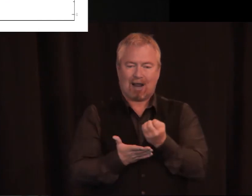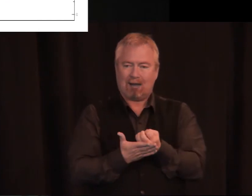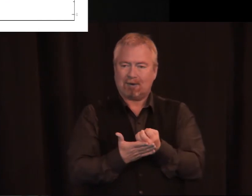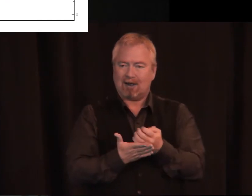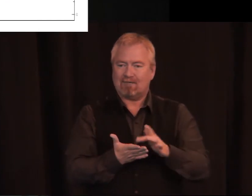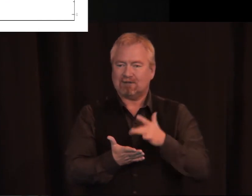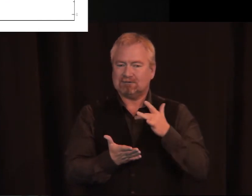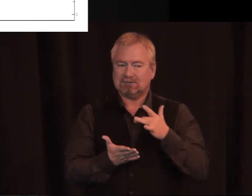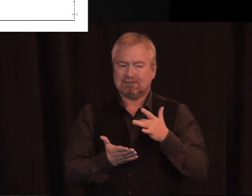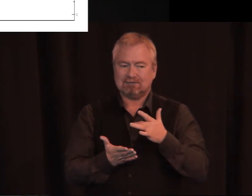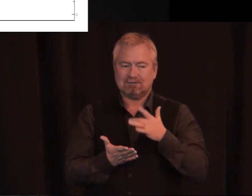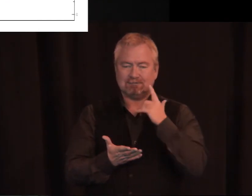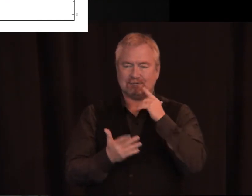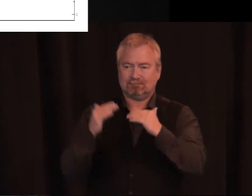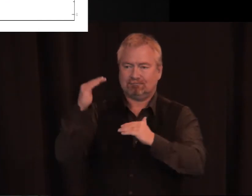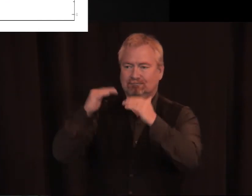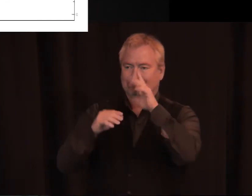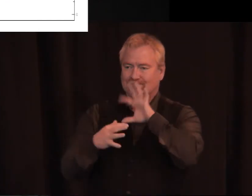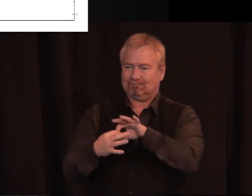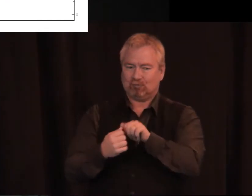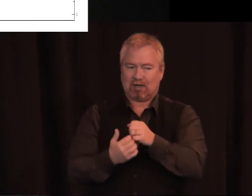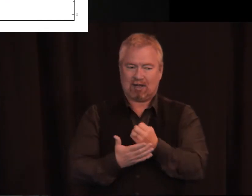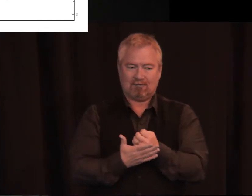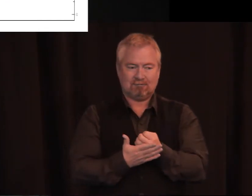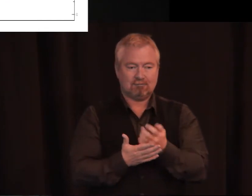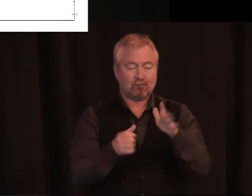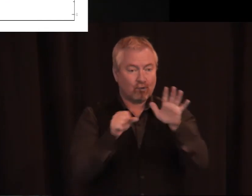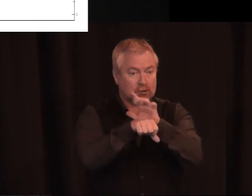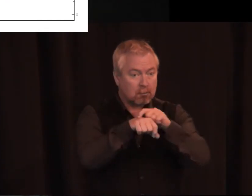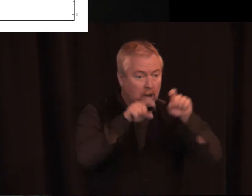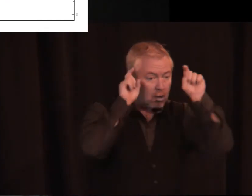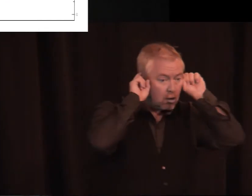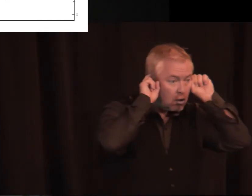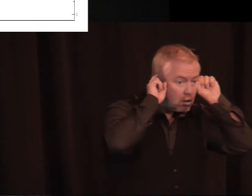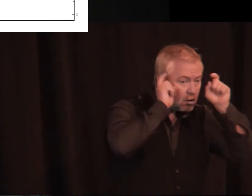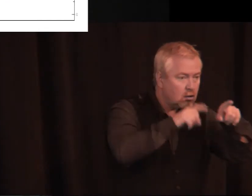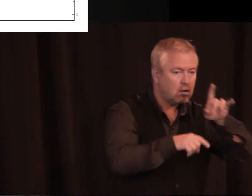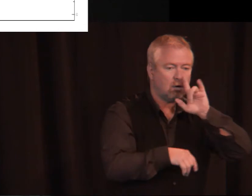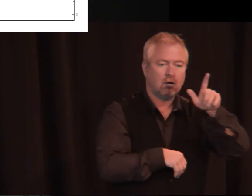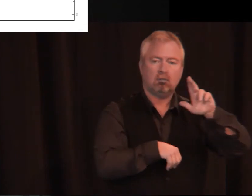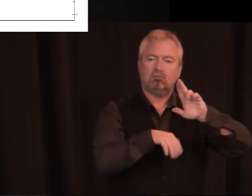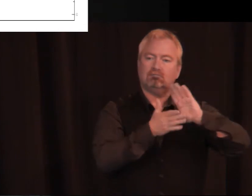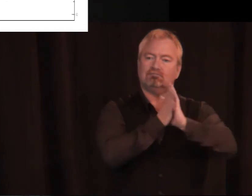So, the children who were full-time hearing aid wearers look a lot more like our typical hearing aid group.